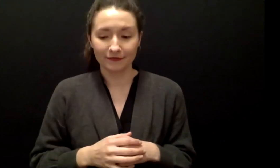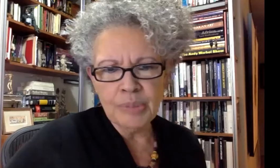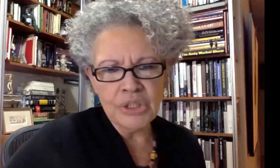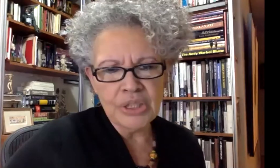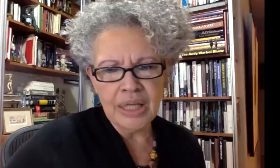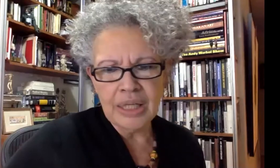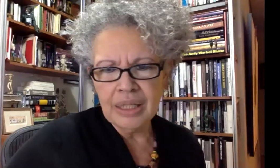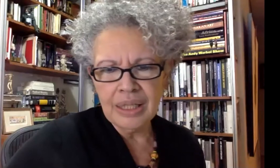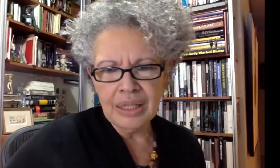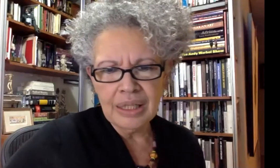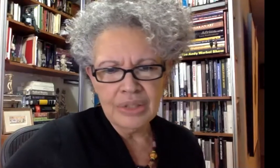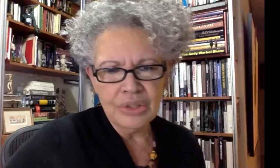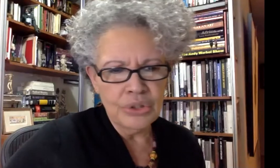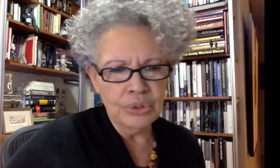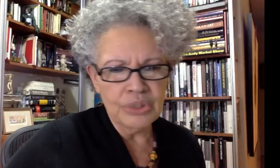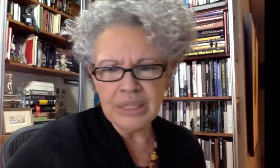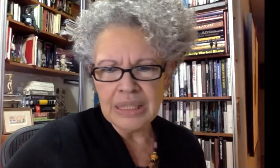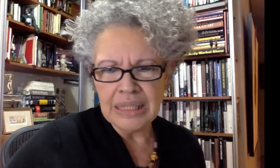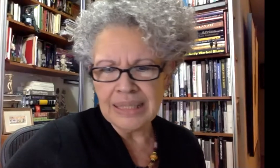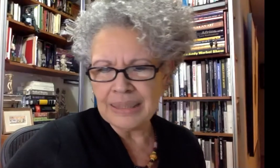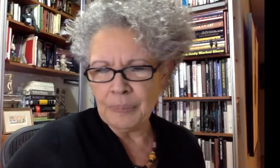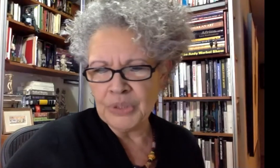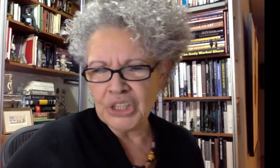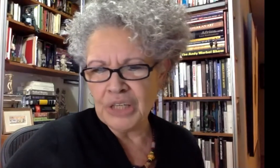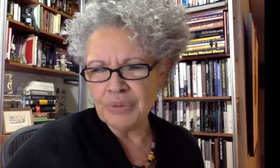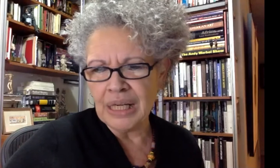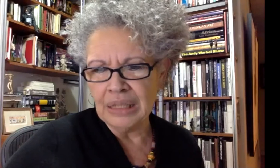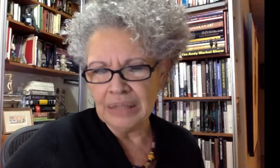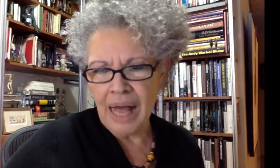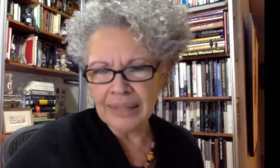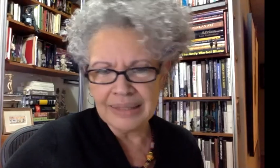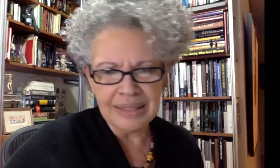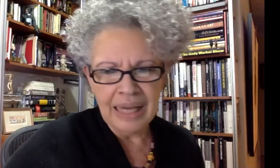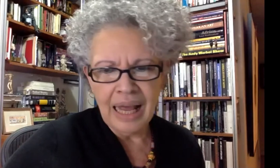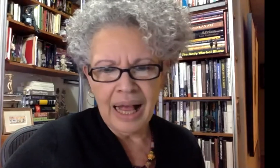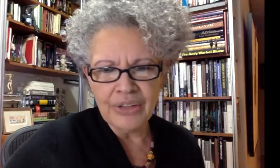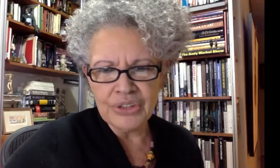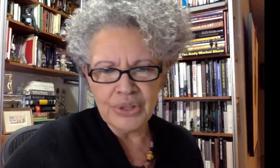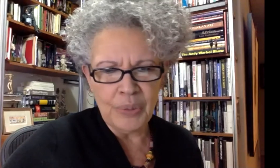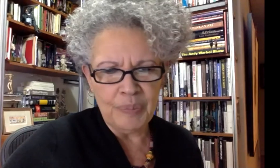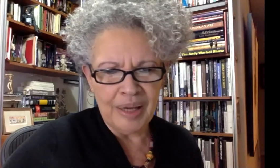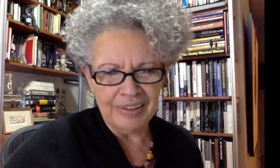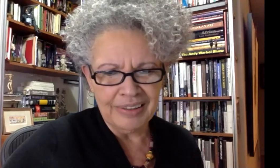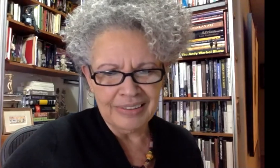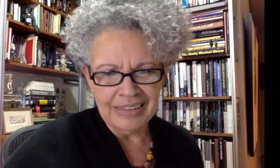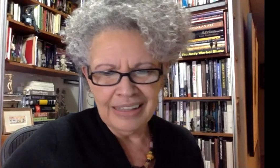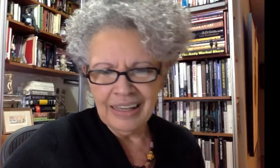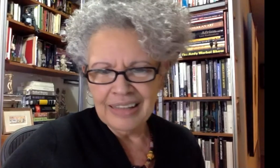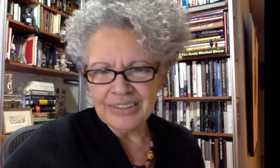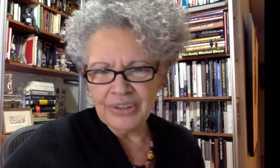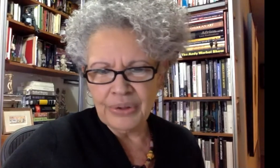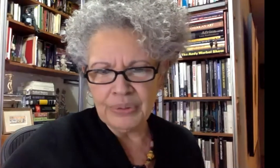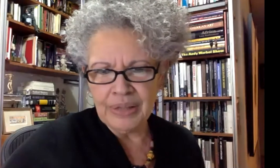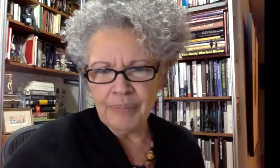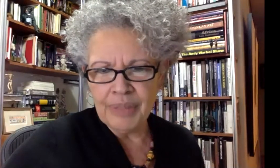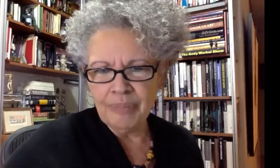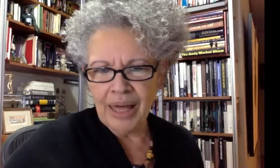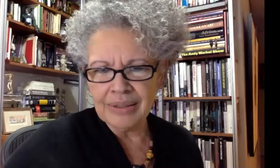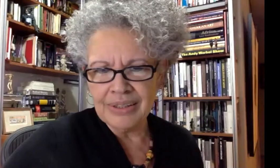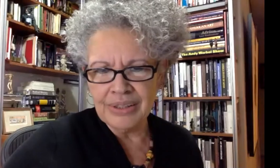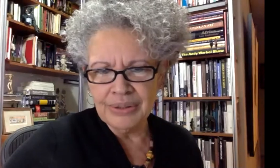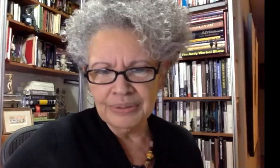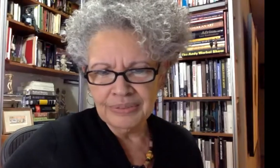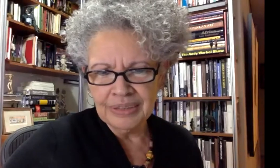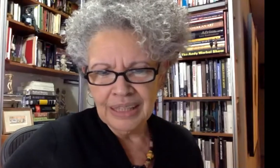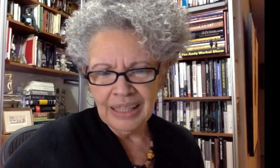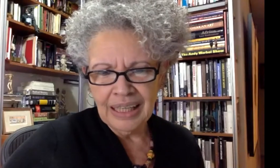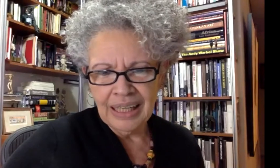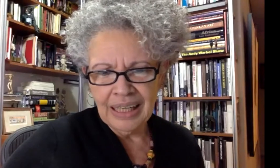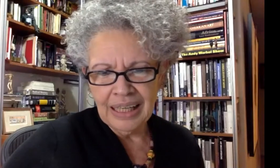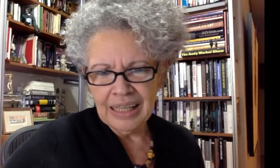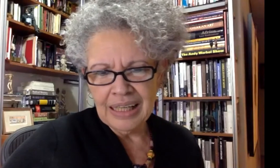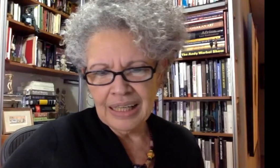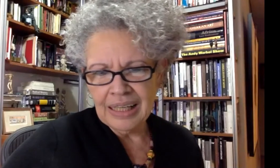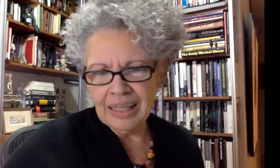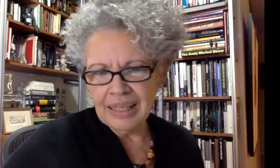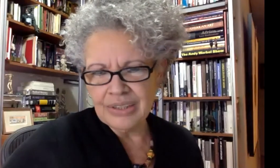As much as I use this machinery a lot, I should know better. So let me come back to you and